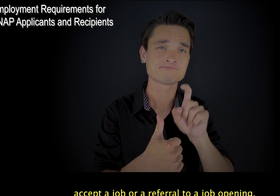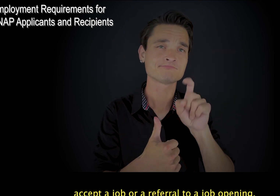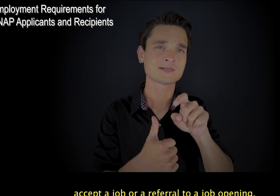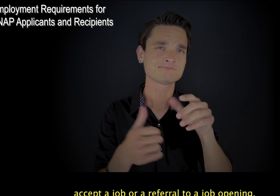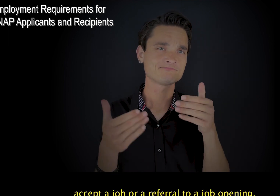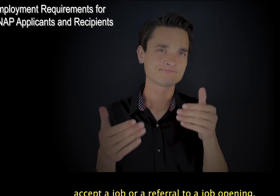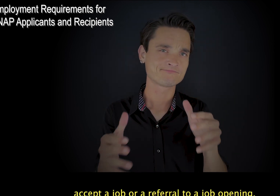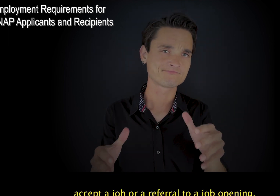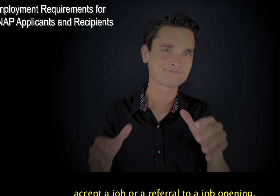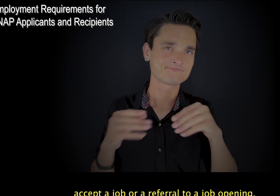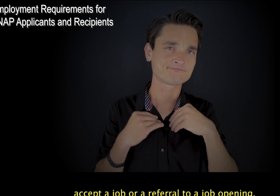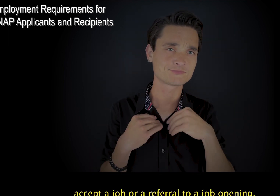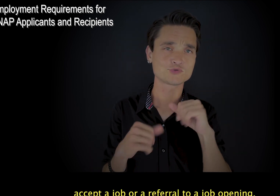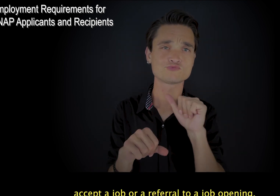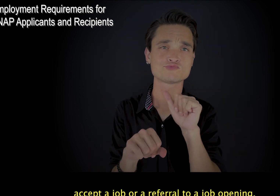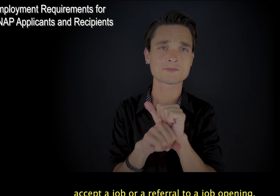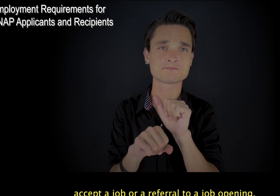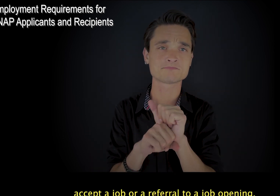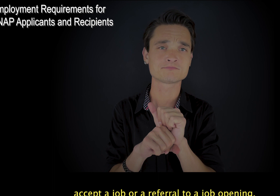accept a job or a referral to a job opening,